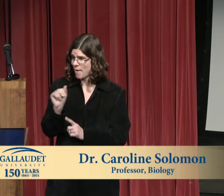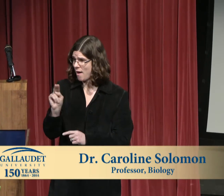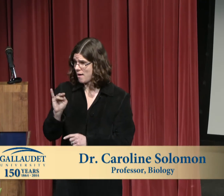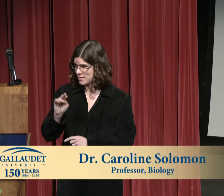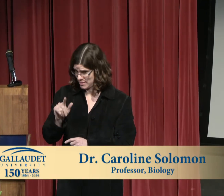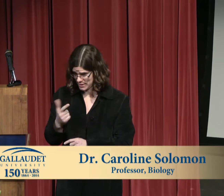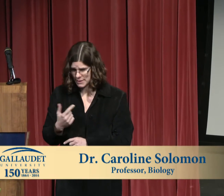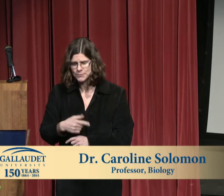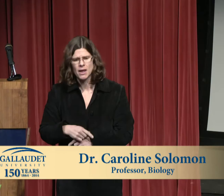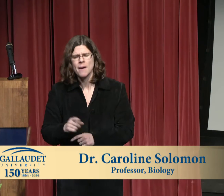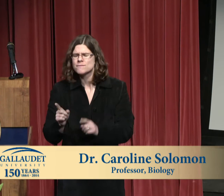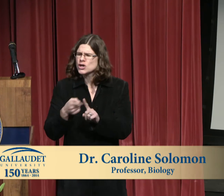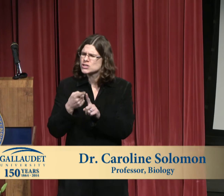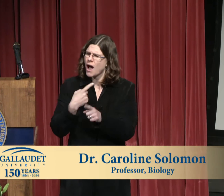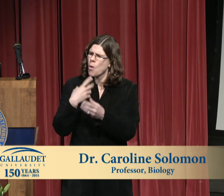Hello I'm Dr. Caroline Solomon. It is my pleasure today to welcome Dr. Manning.